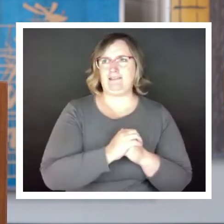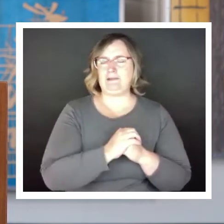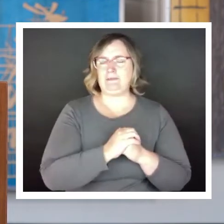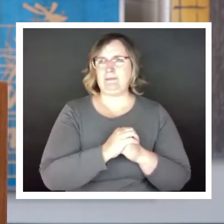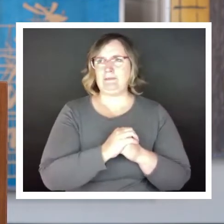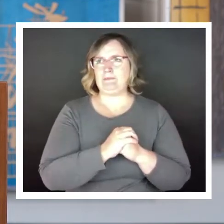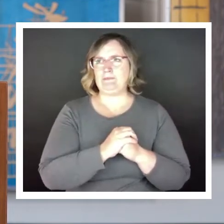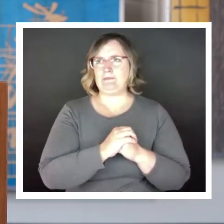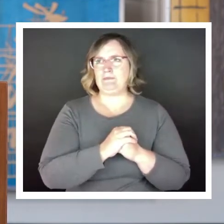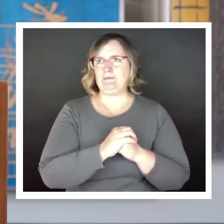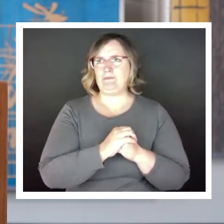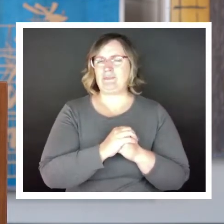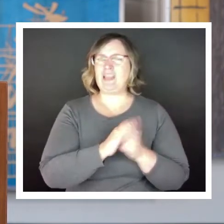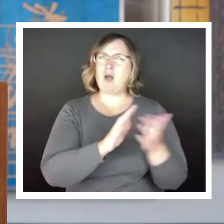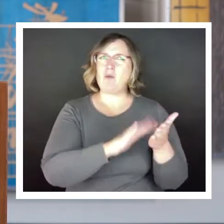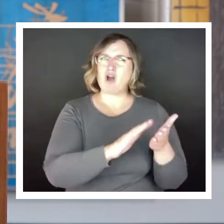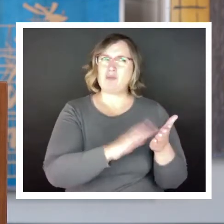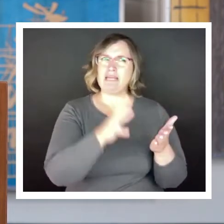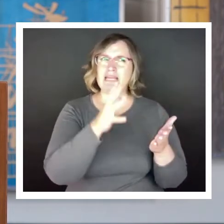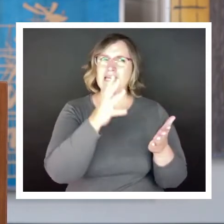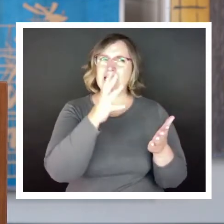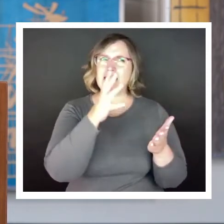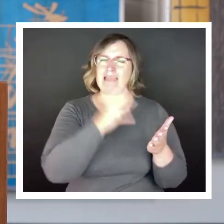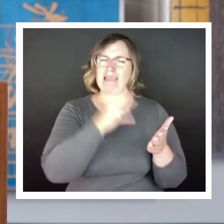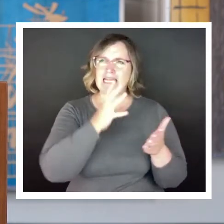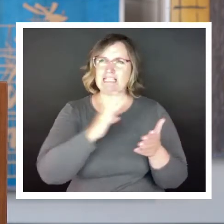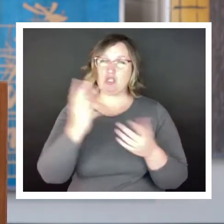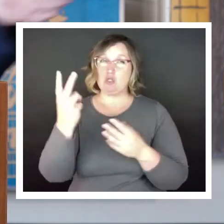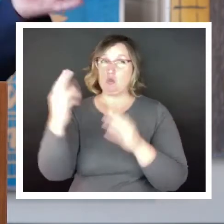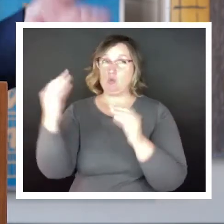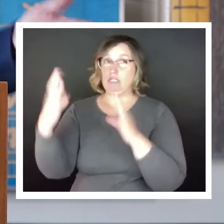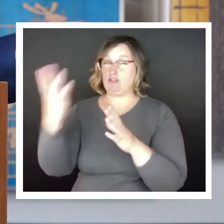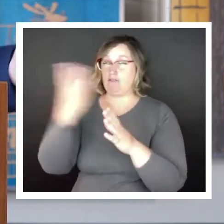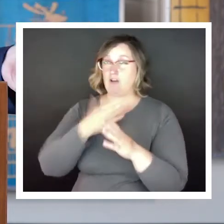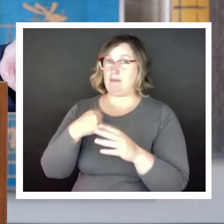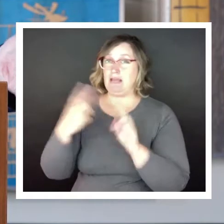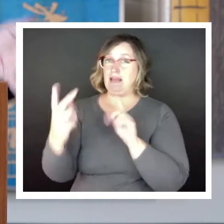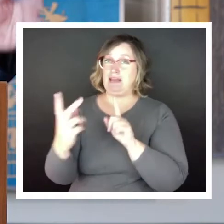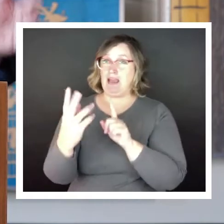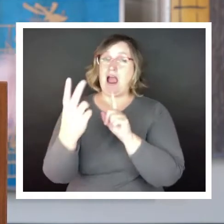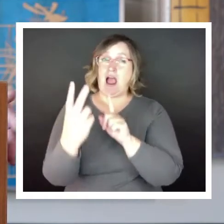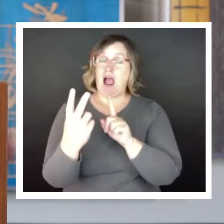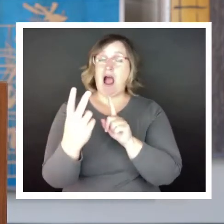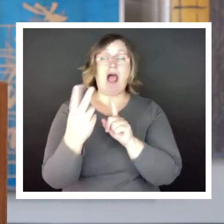Pardon me ladies, I said to the two teachers in front of me, I am coming out of the closet and I stepped up